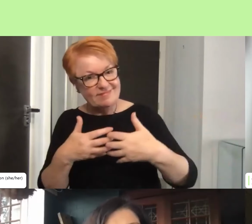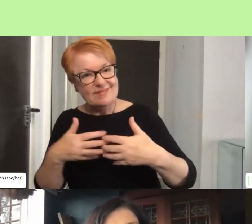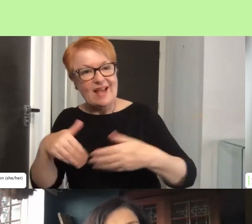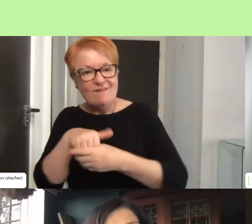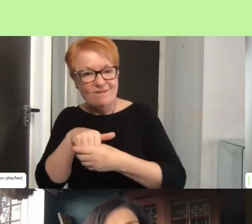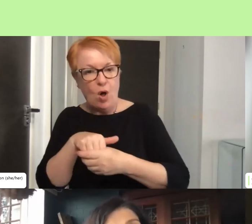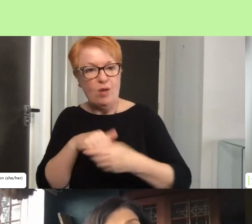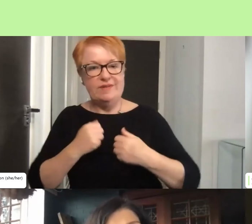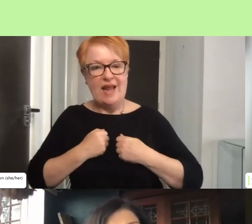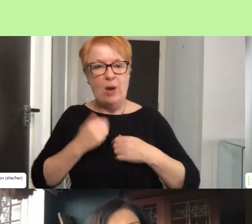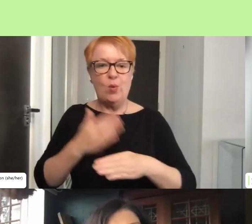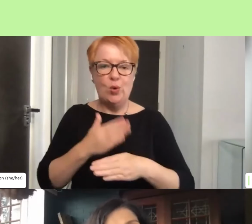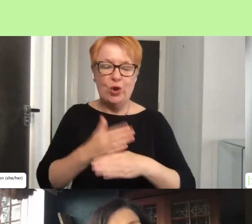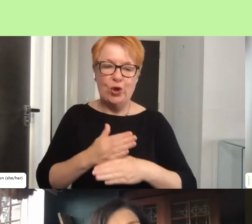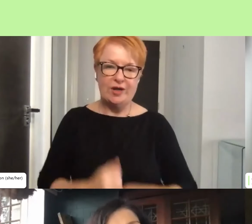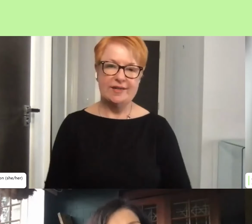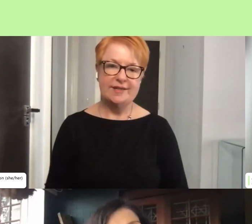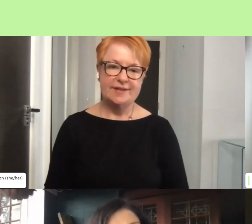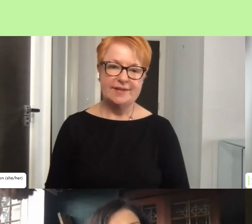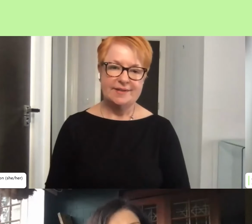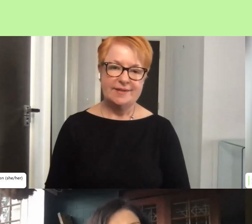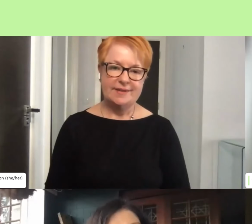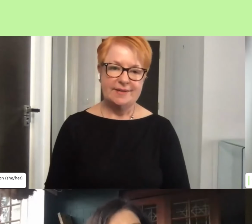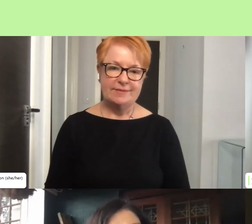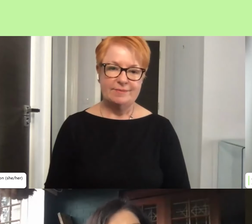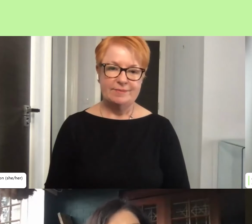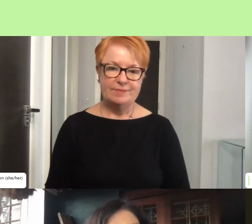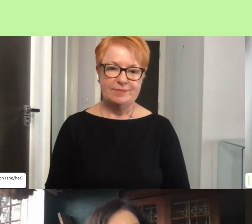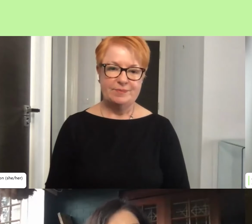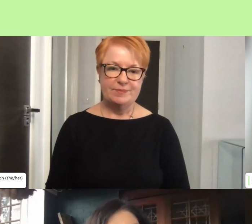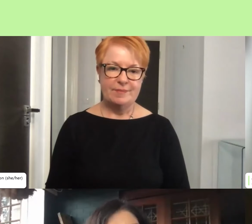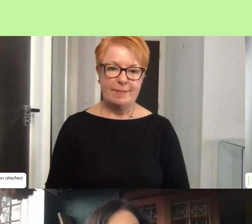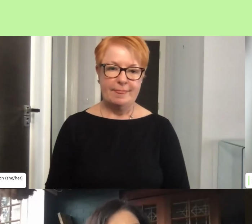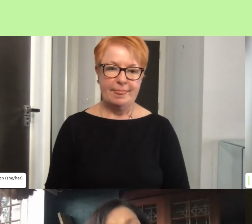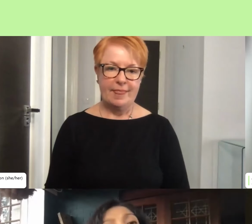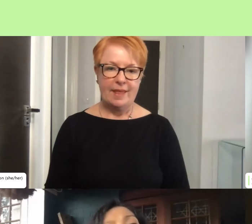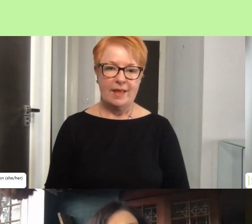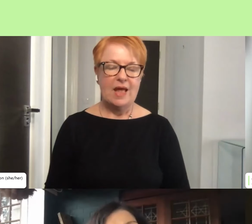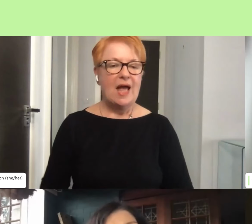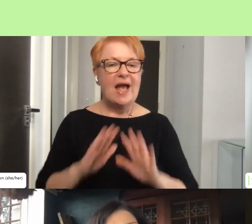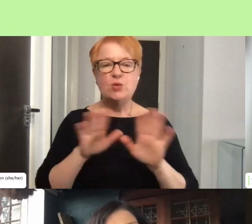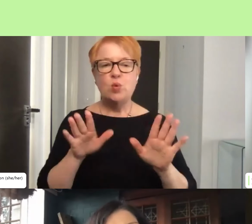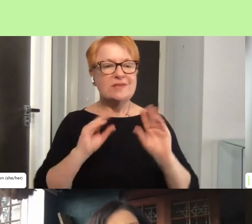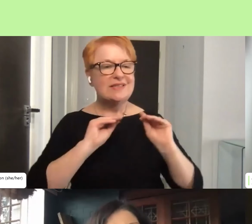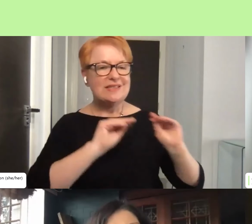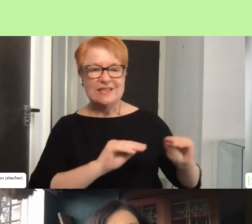So, and a lot of those kinds of voices… …but it wasn't a pedagogical, it wasn't like telling people about what art